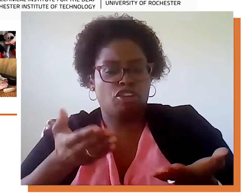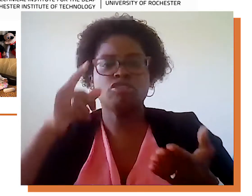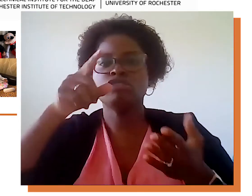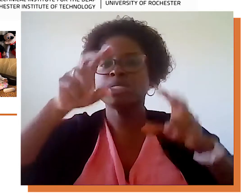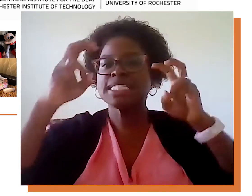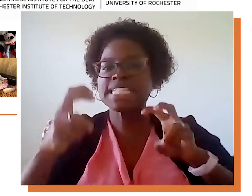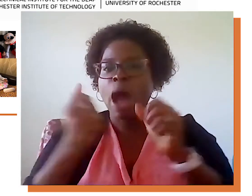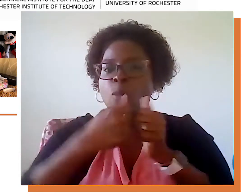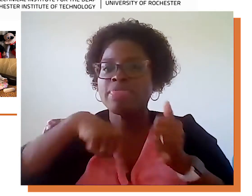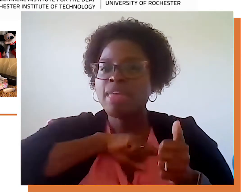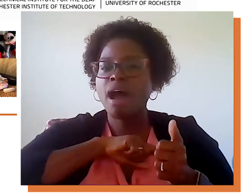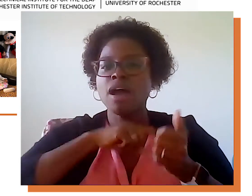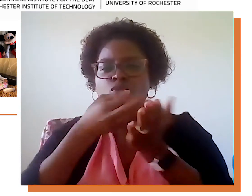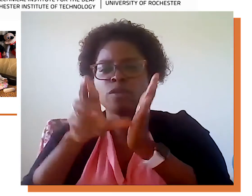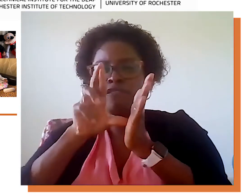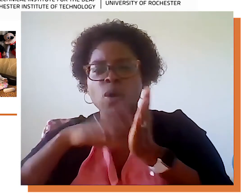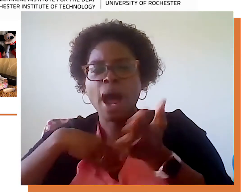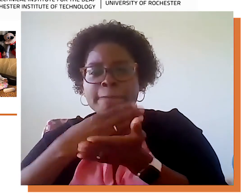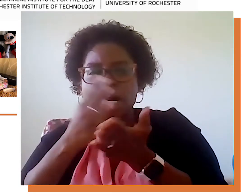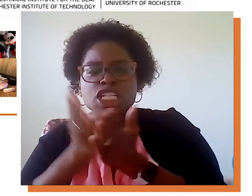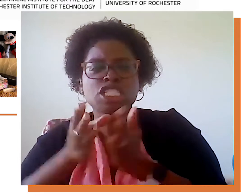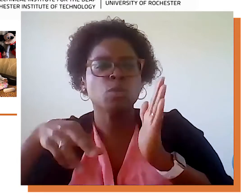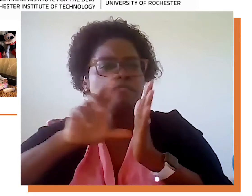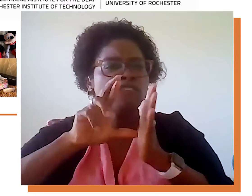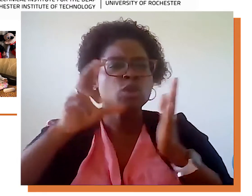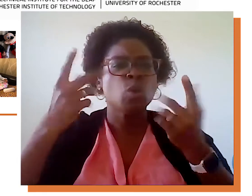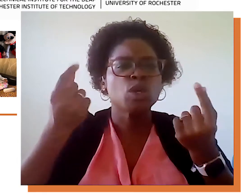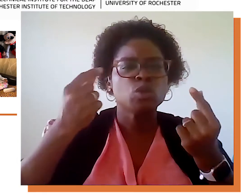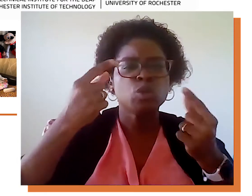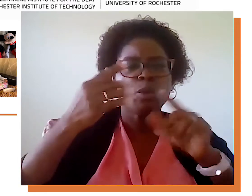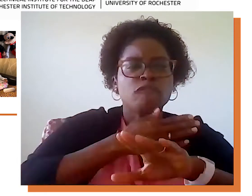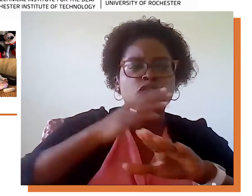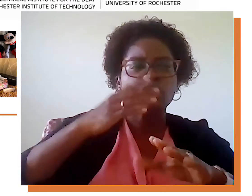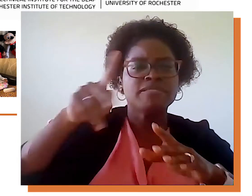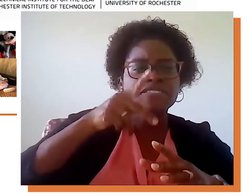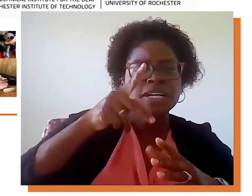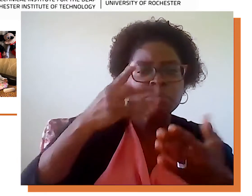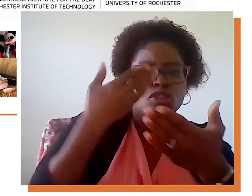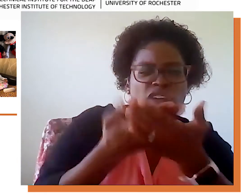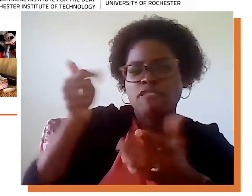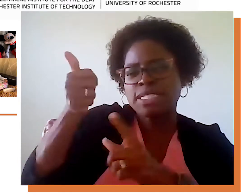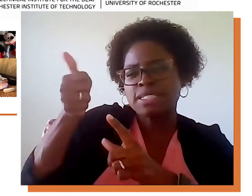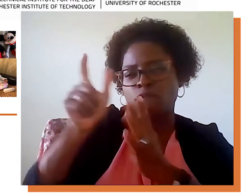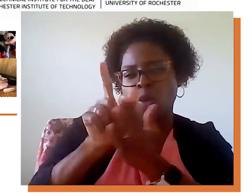So she sat down with us. She reviewed our budget. She reviewed what we could do. She's a lawyer as well.